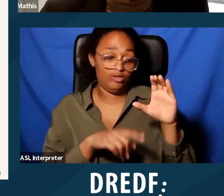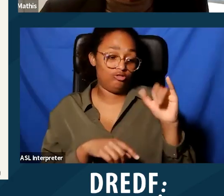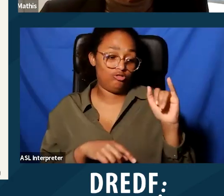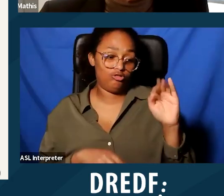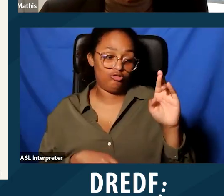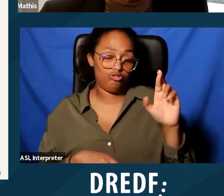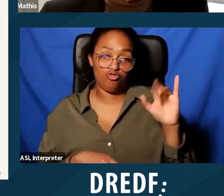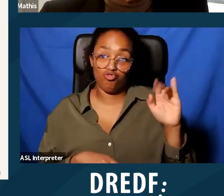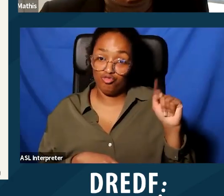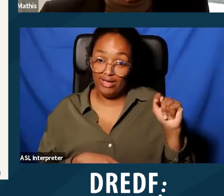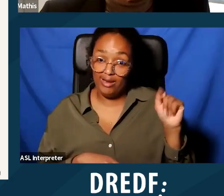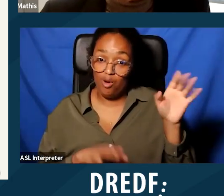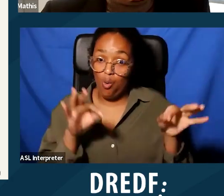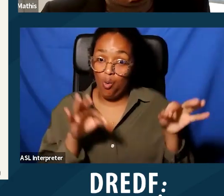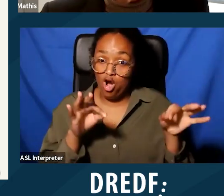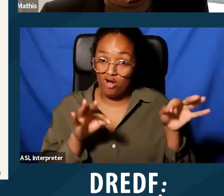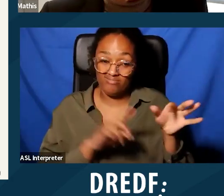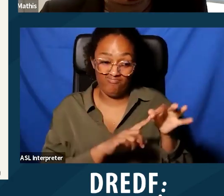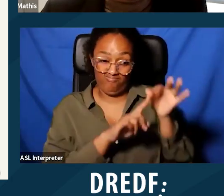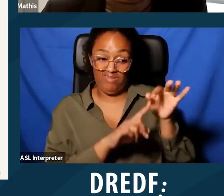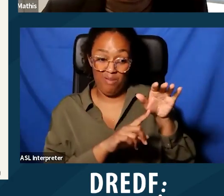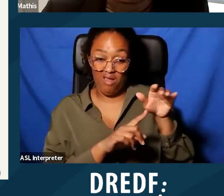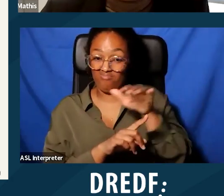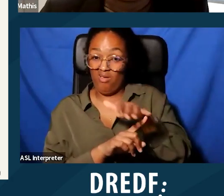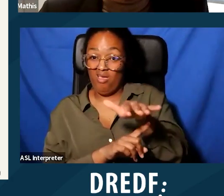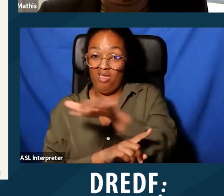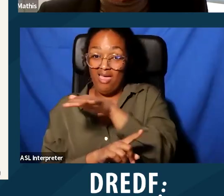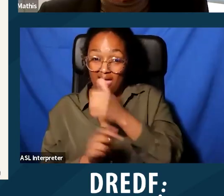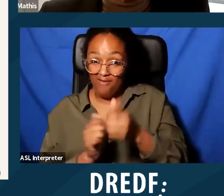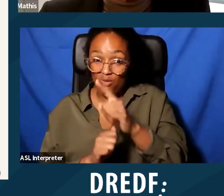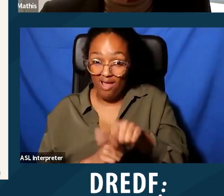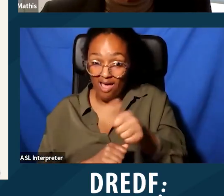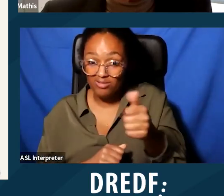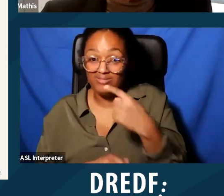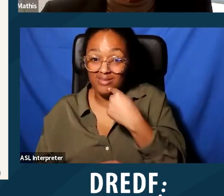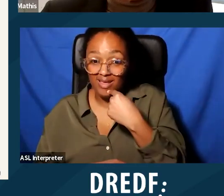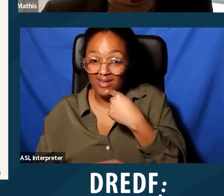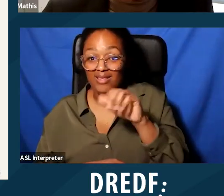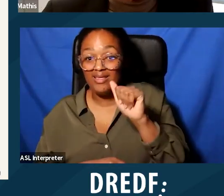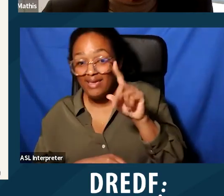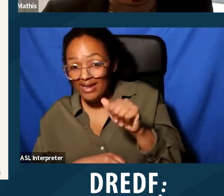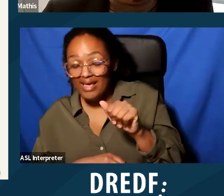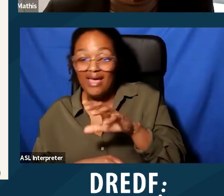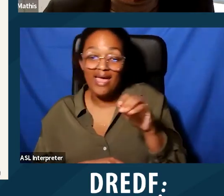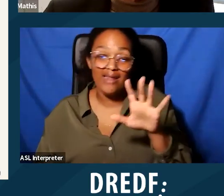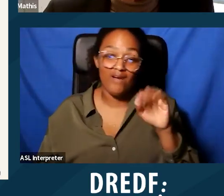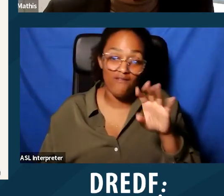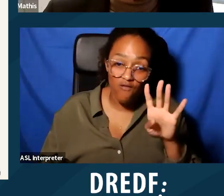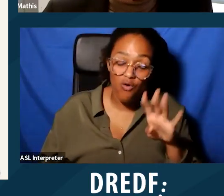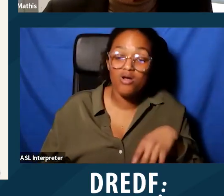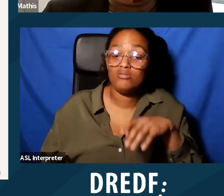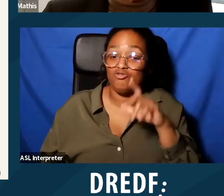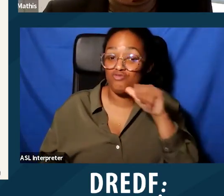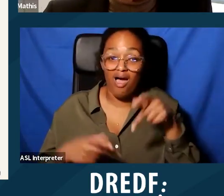aside from the Fifth Circuit, there was one court that said that the ADA and 504 do not